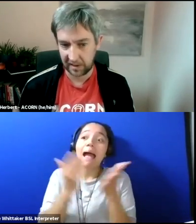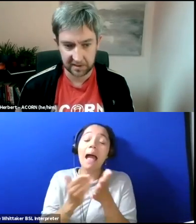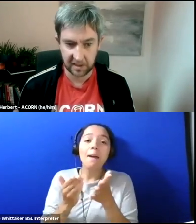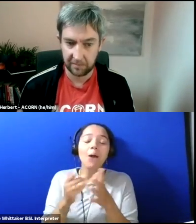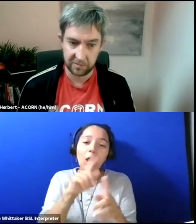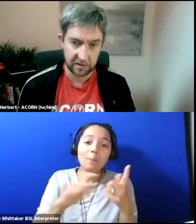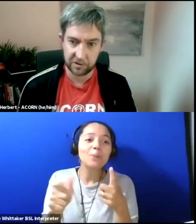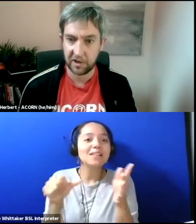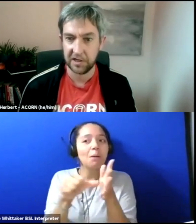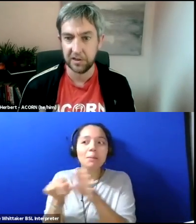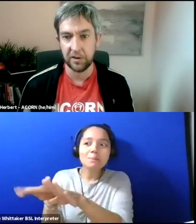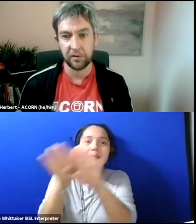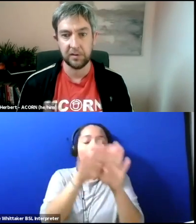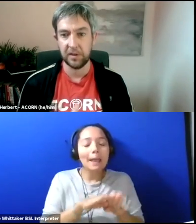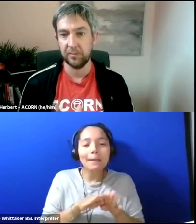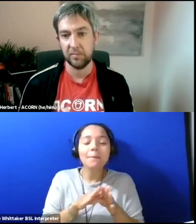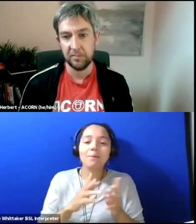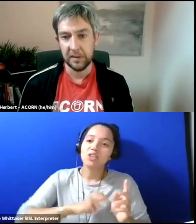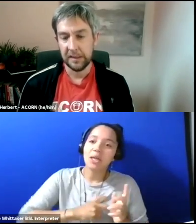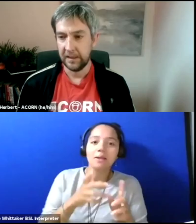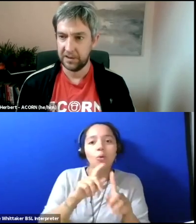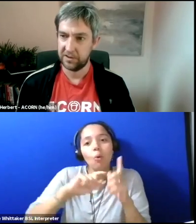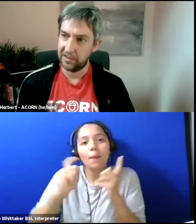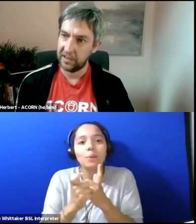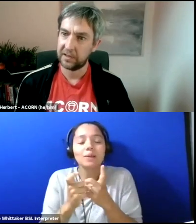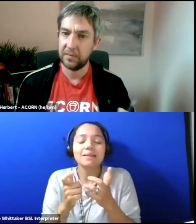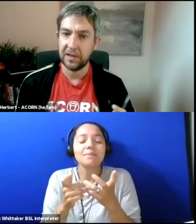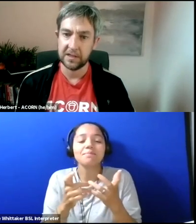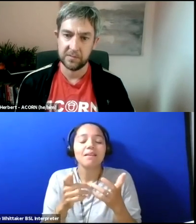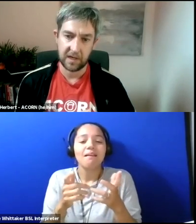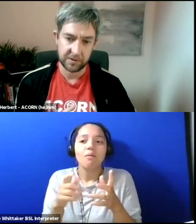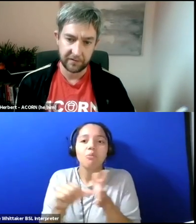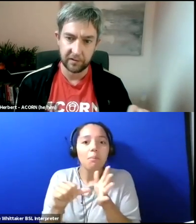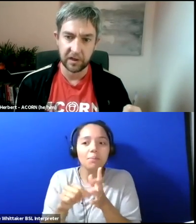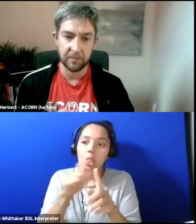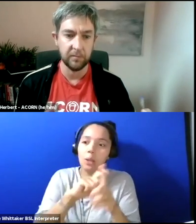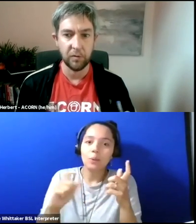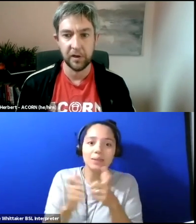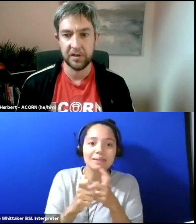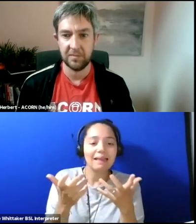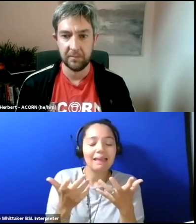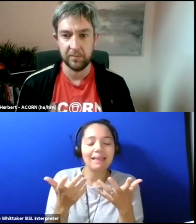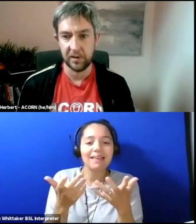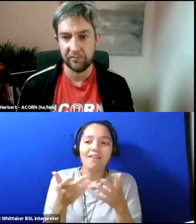And I think that's the same whether it's a trade union or a community problem. It's just that in a community, sometimes you have to do a little bit